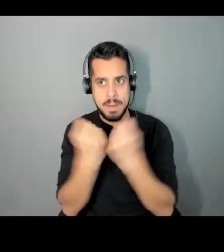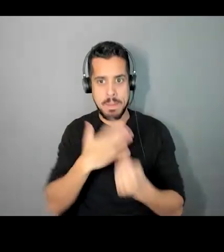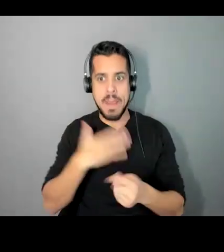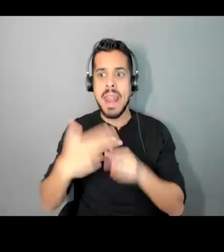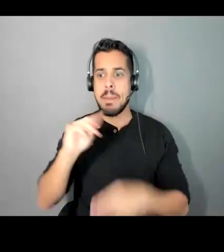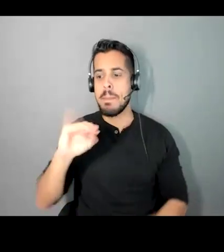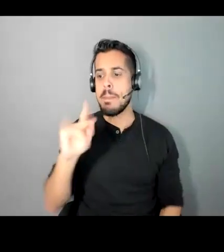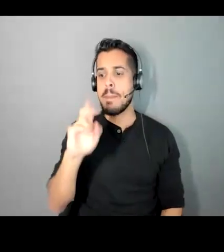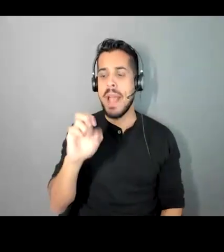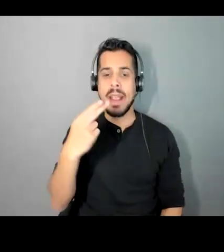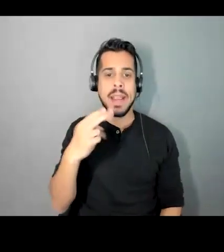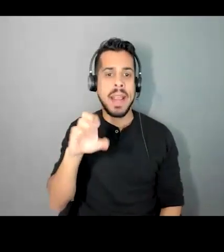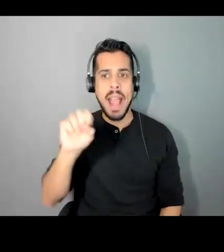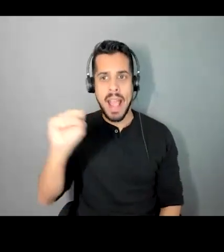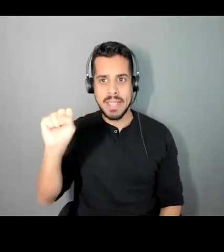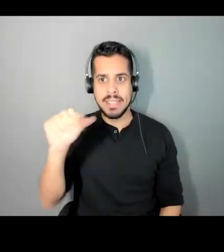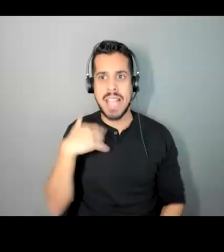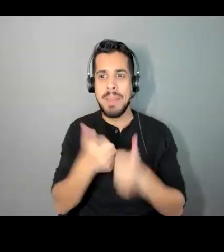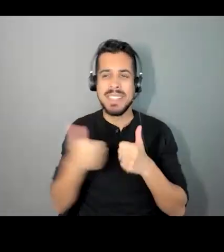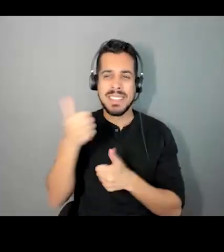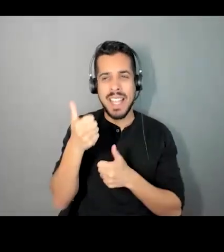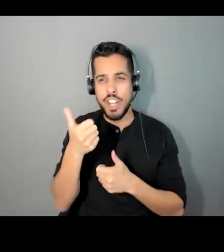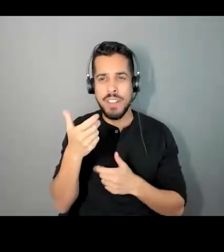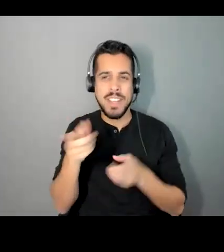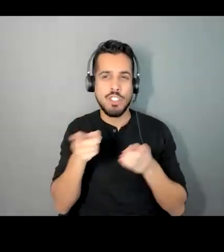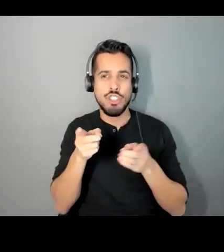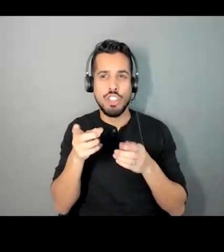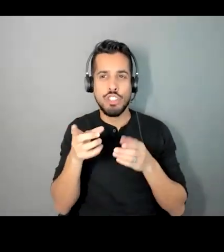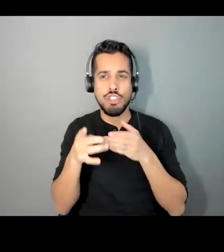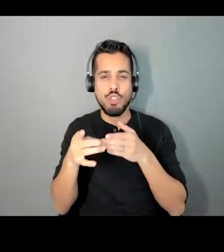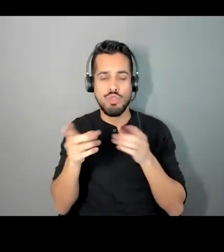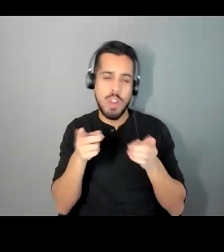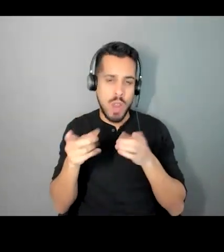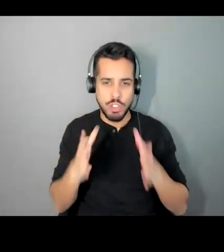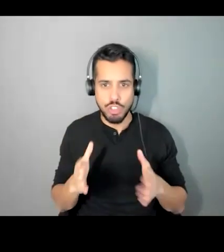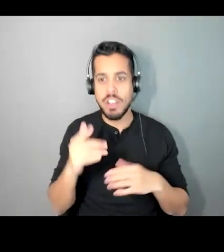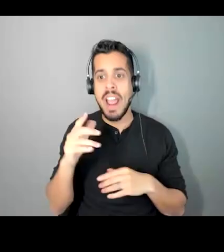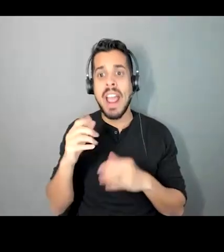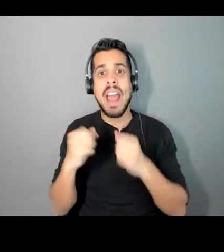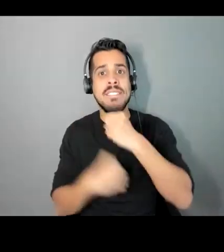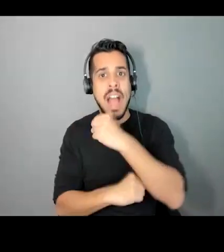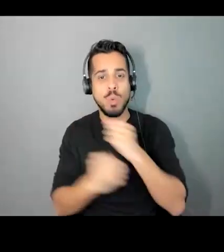I am Executive Director and Founder, uh... of a-- of a Colorado based non-profit,